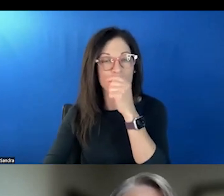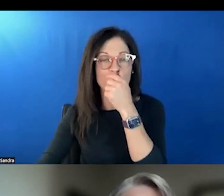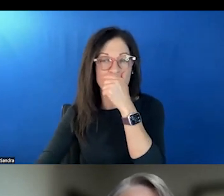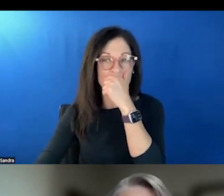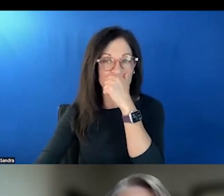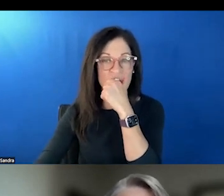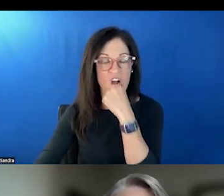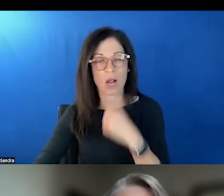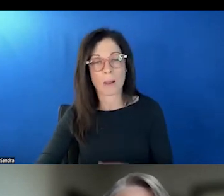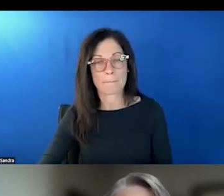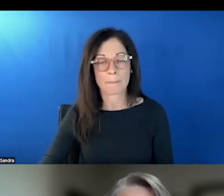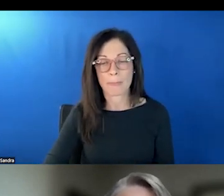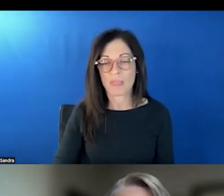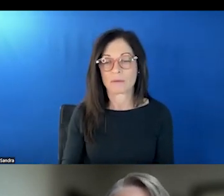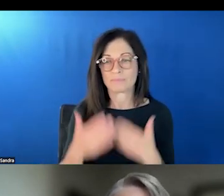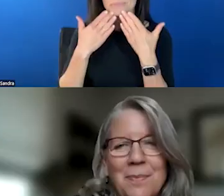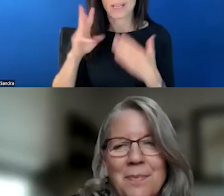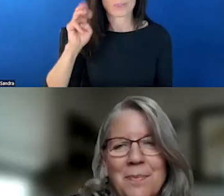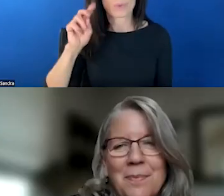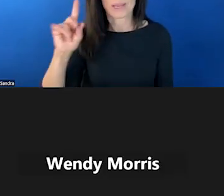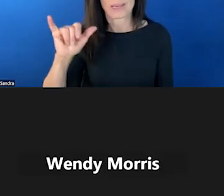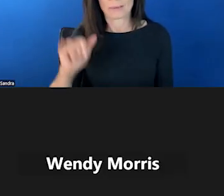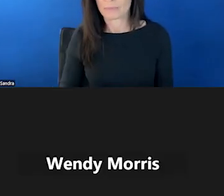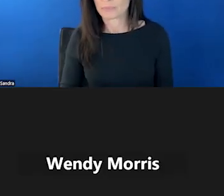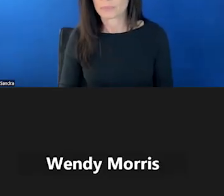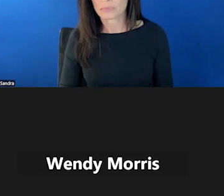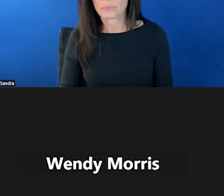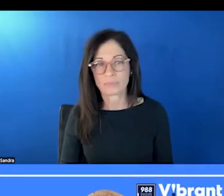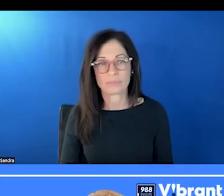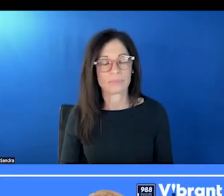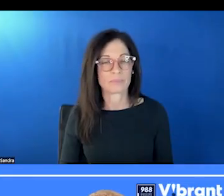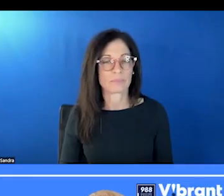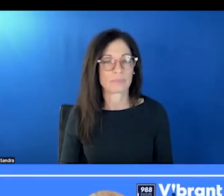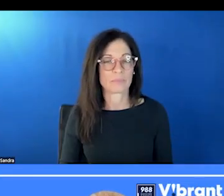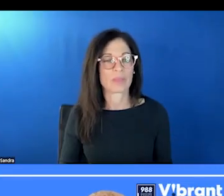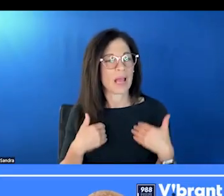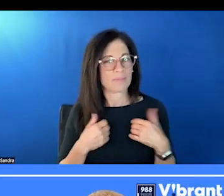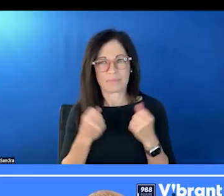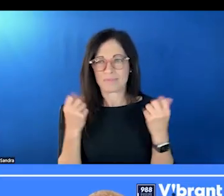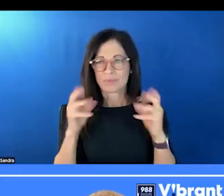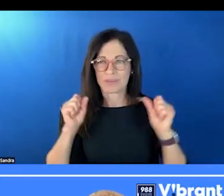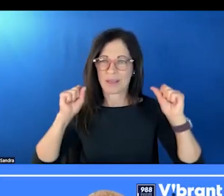AGAIN, WE HAVE A NUMBER OF REALLY AMAZING CONFERENCES AND OPPORTUNITIES COMING UP.